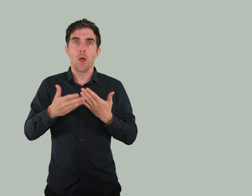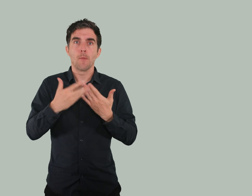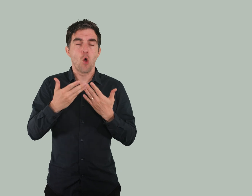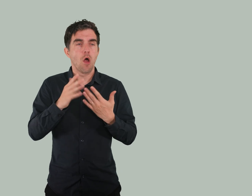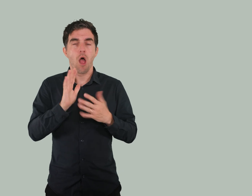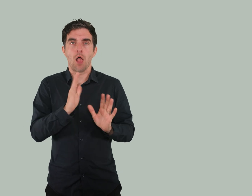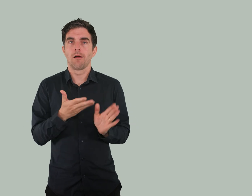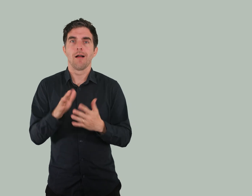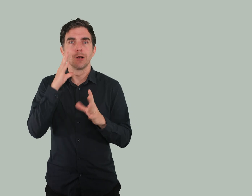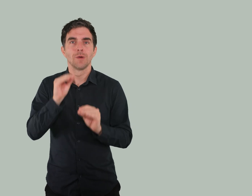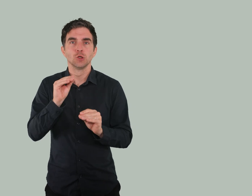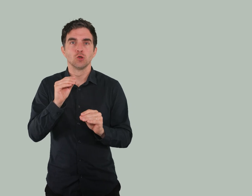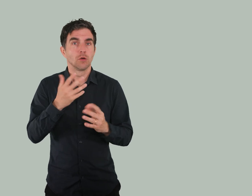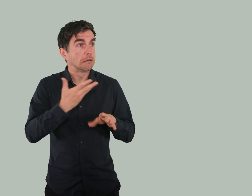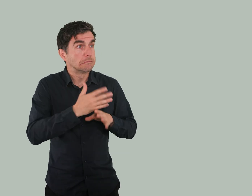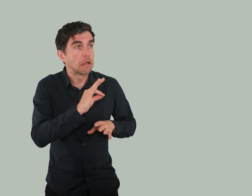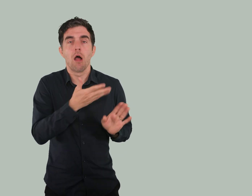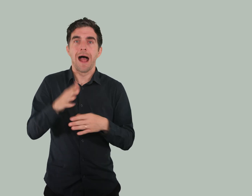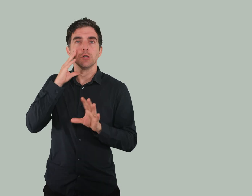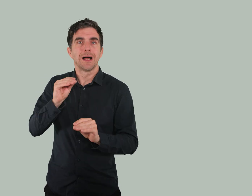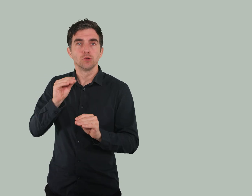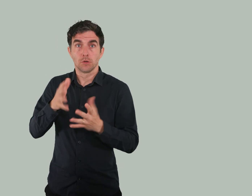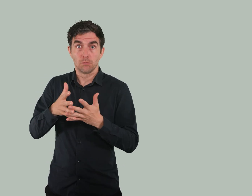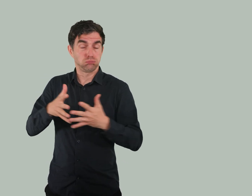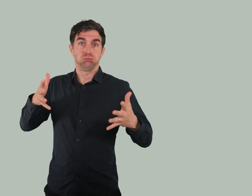by a sustained rise in participation in education.